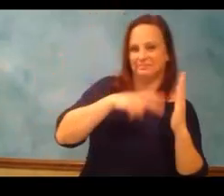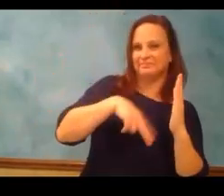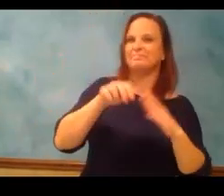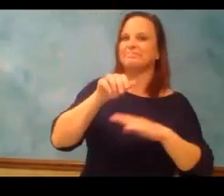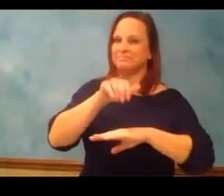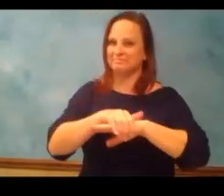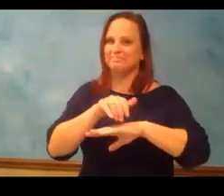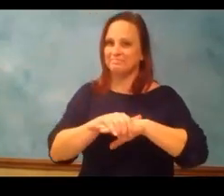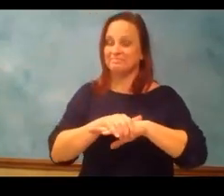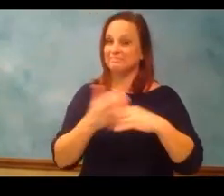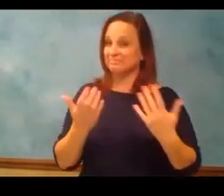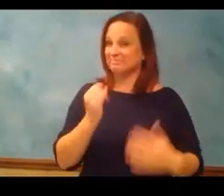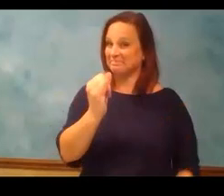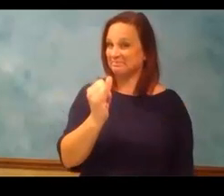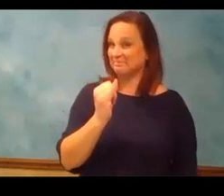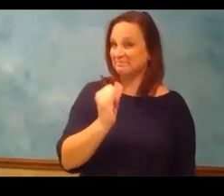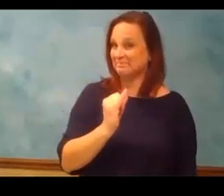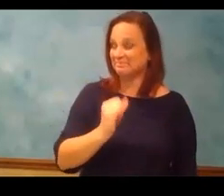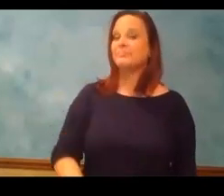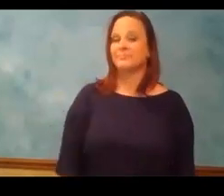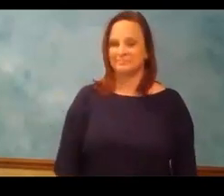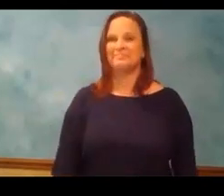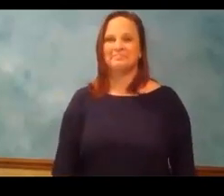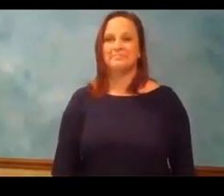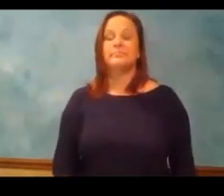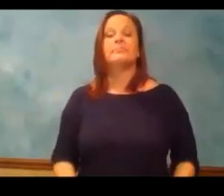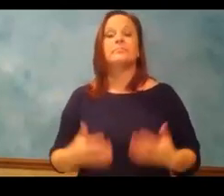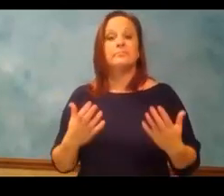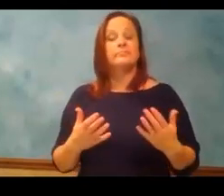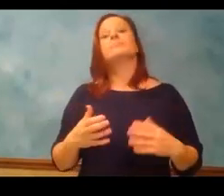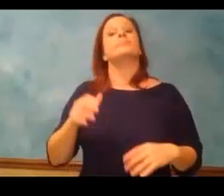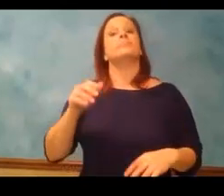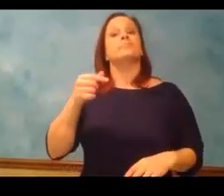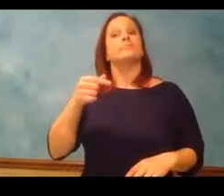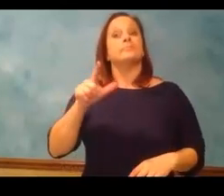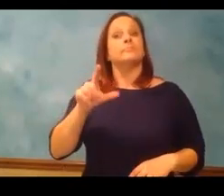They write and read English, just like you and I.